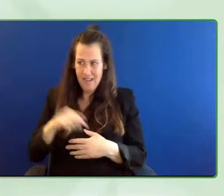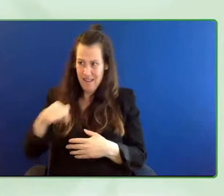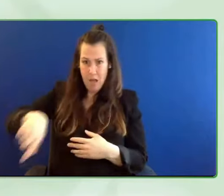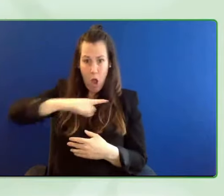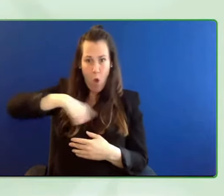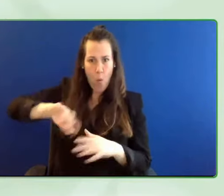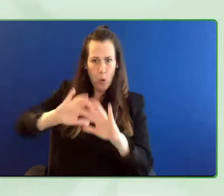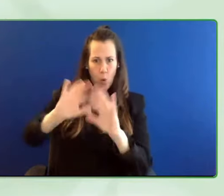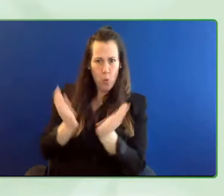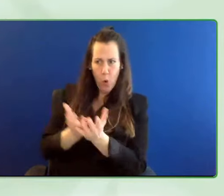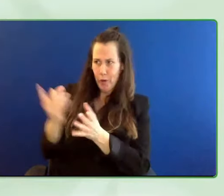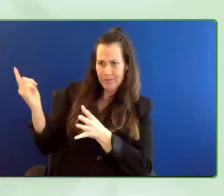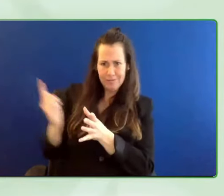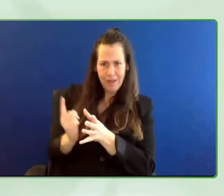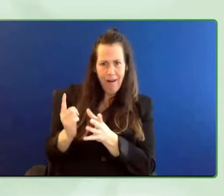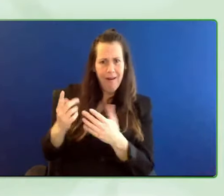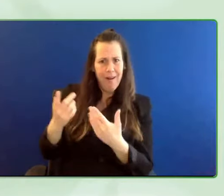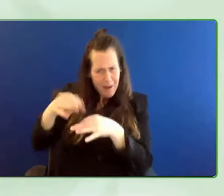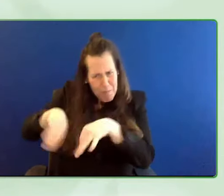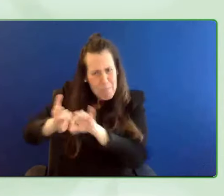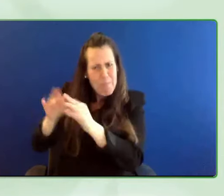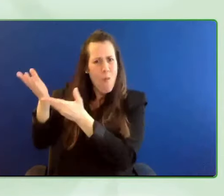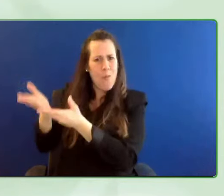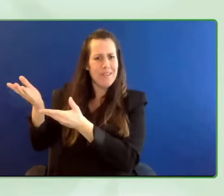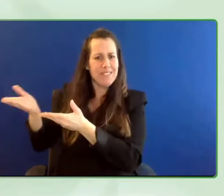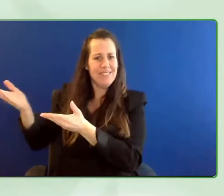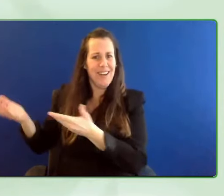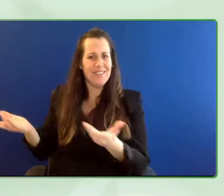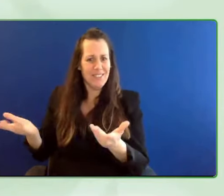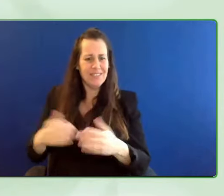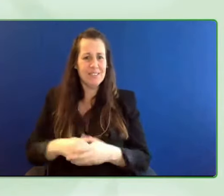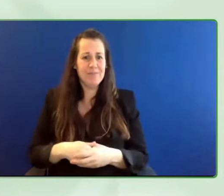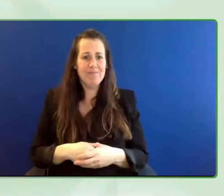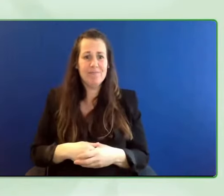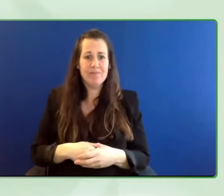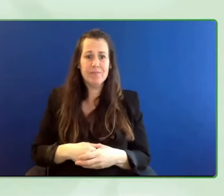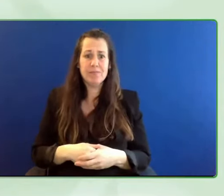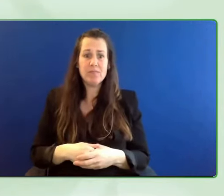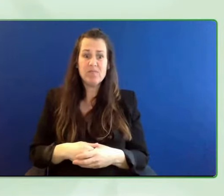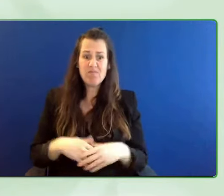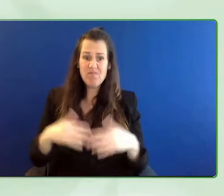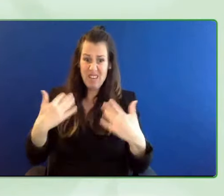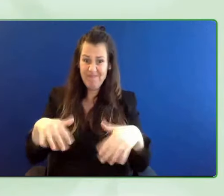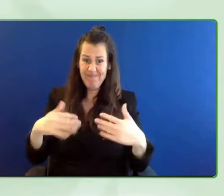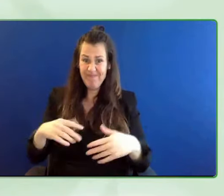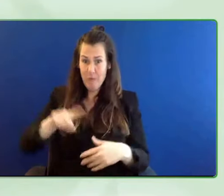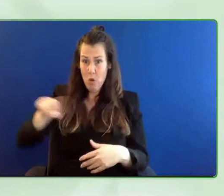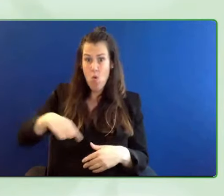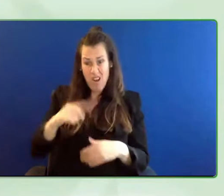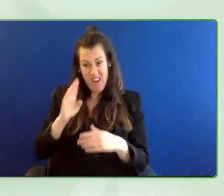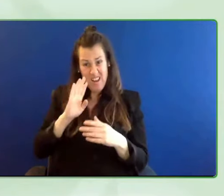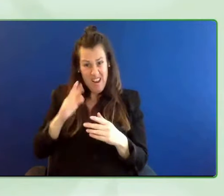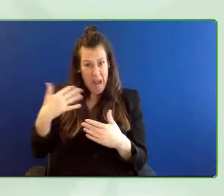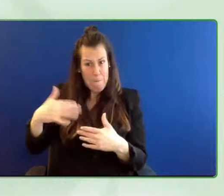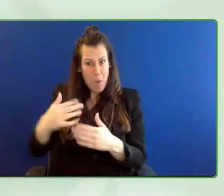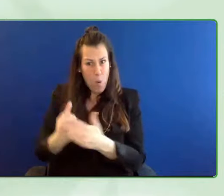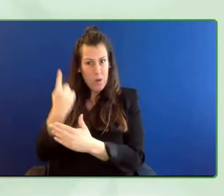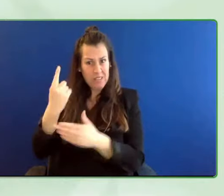I just want to frame it in the adequate forum of the tendencies of the world to the attitude of ageing.